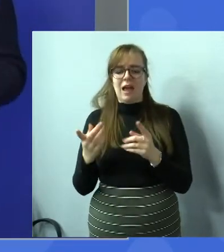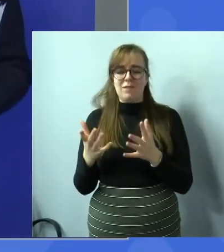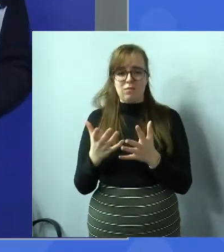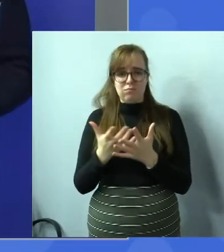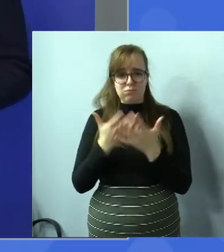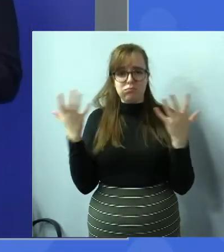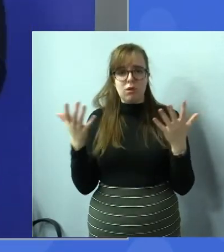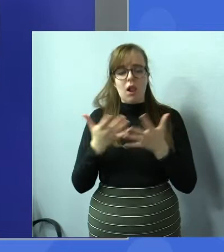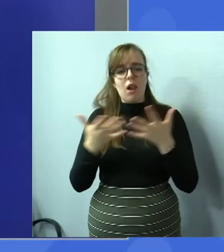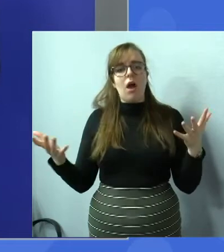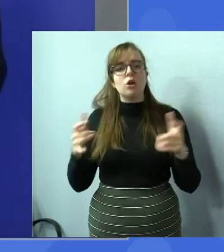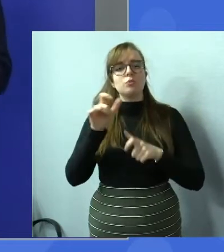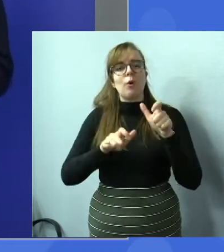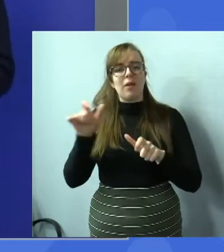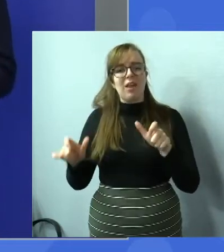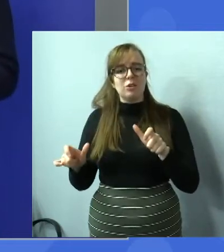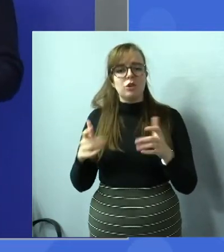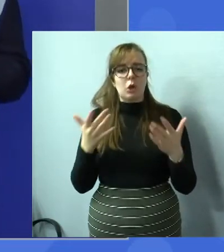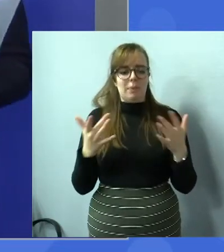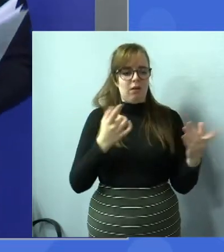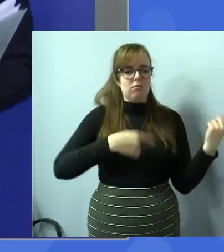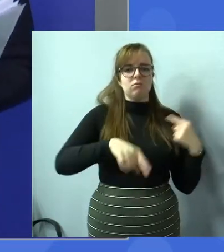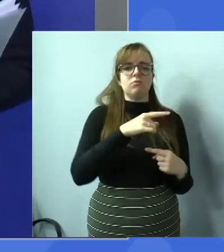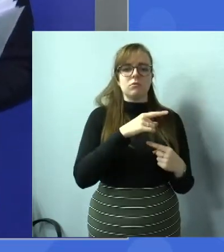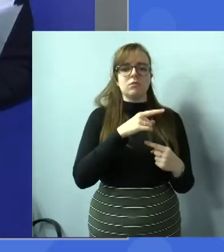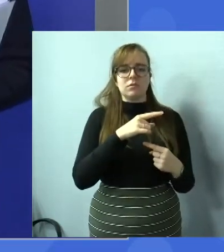relation to the rest such a large share the territory and and in terms of the